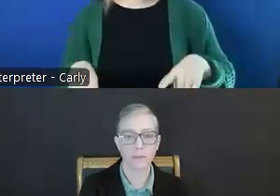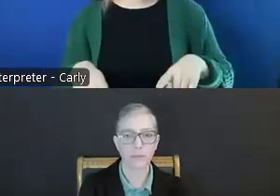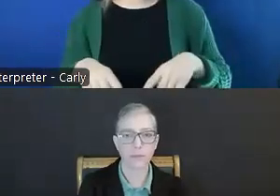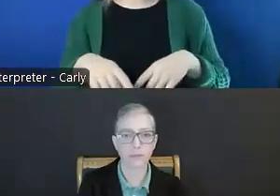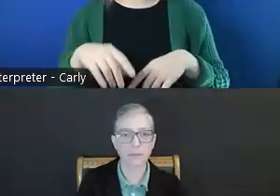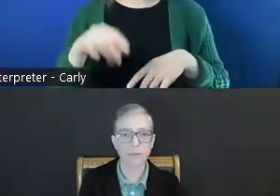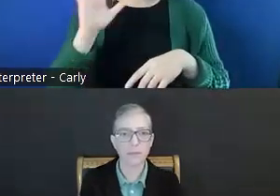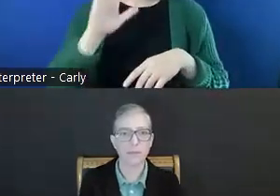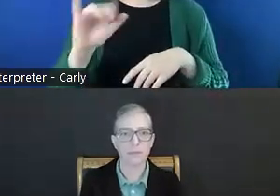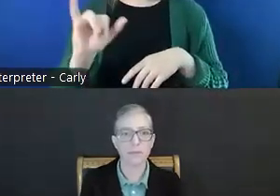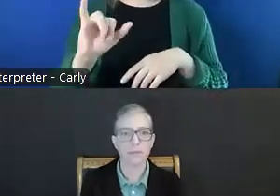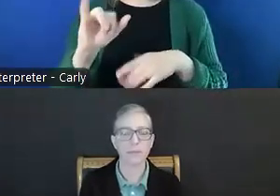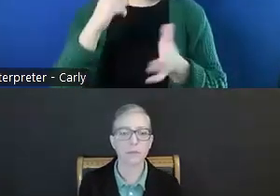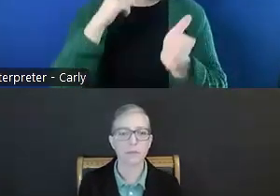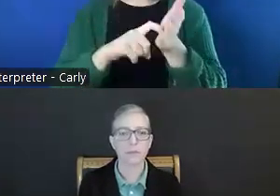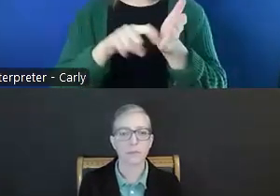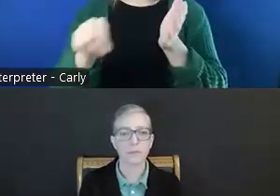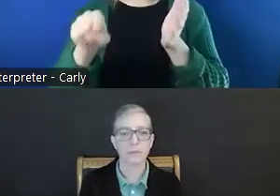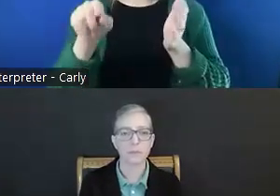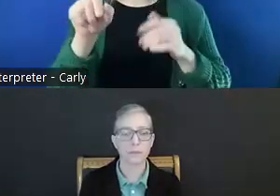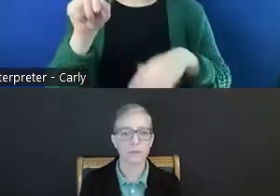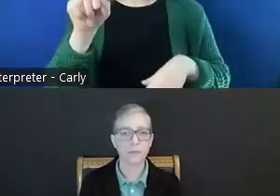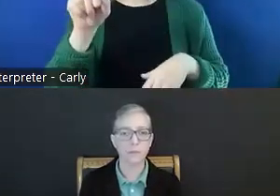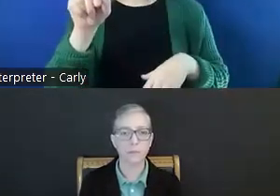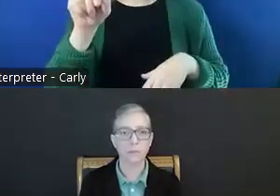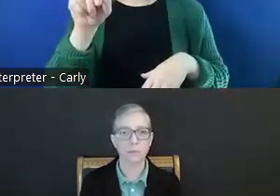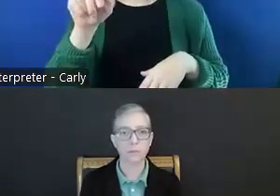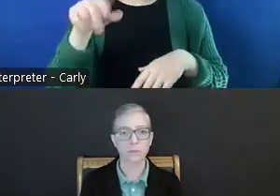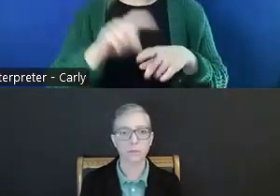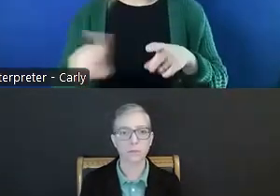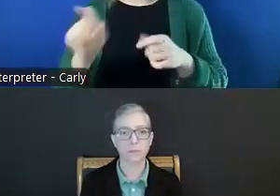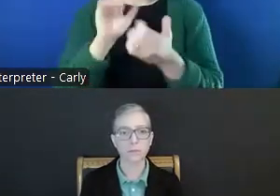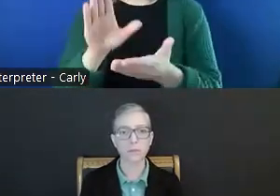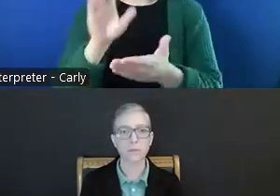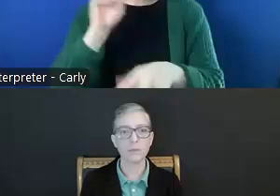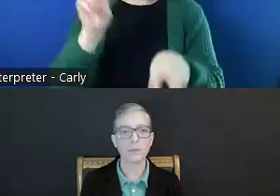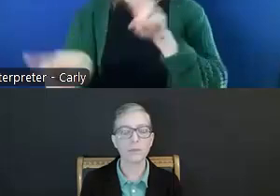too you know there's different ways to look at uh outcomes in diotic interventions you know we could